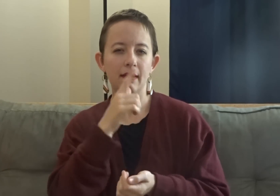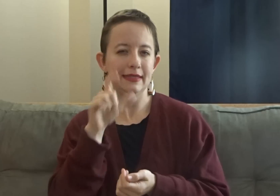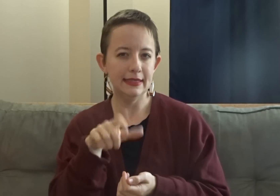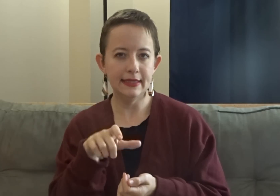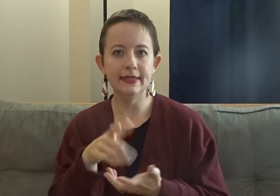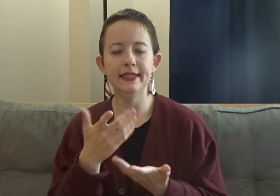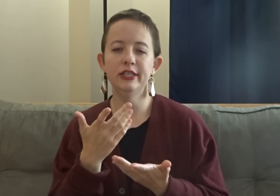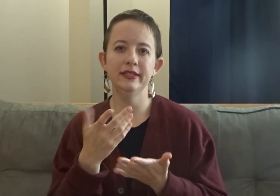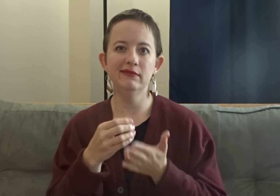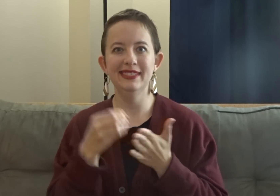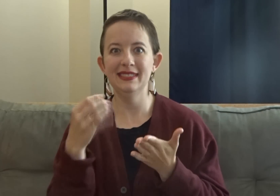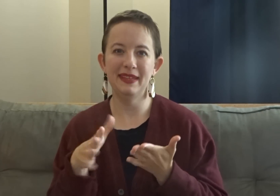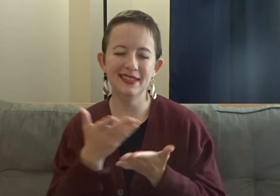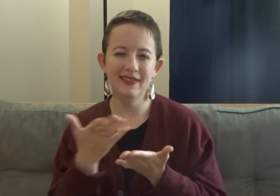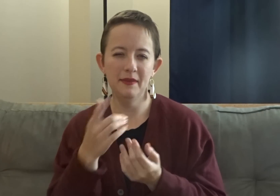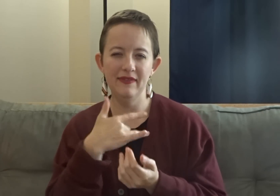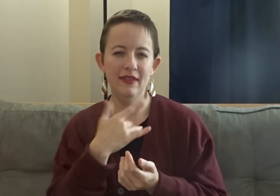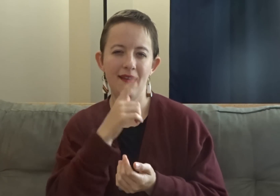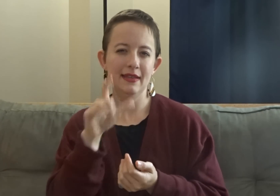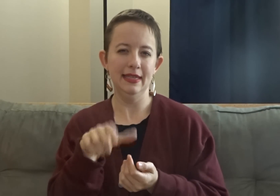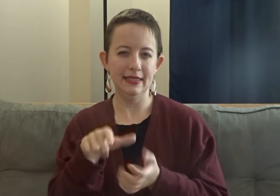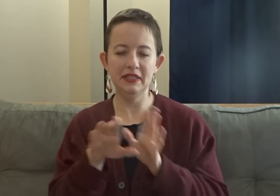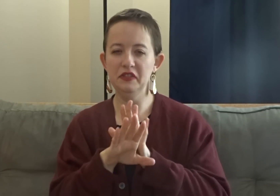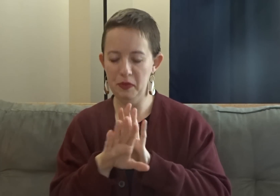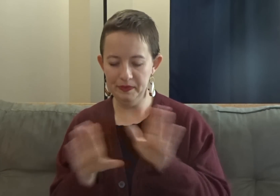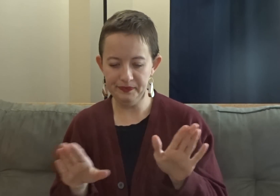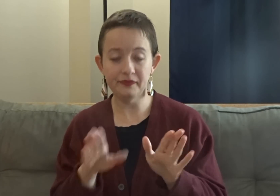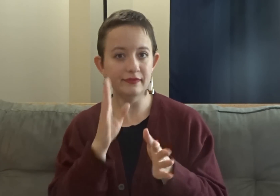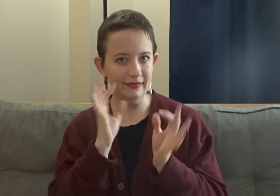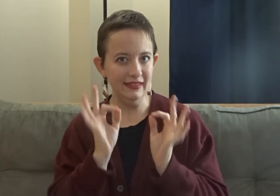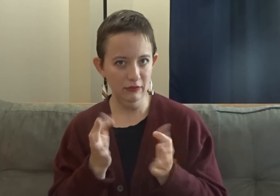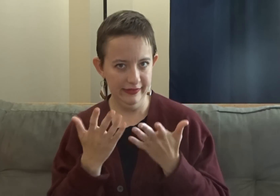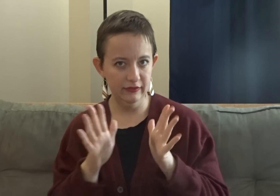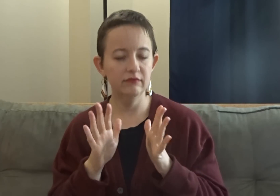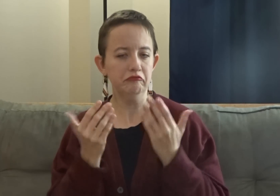The doctor just felt it wasn't necessary and it's quite expensive and we just felt it wasn't necessary.